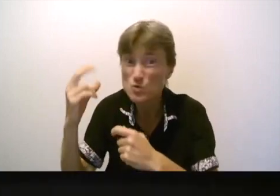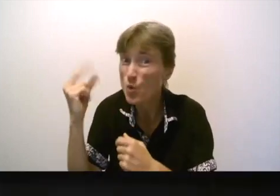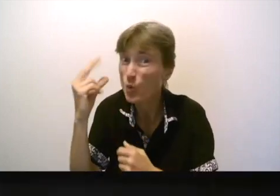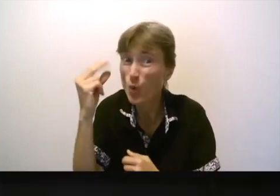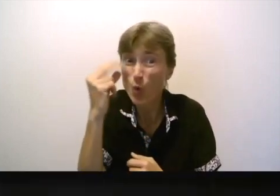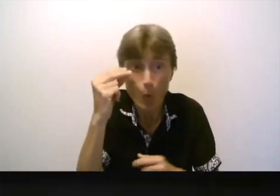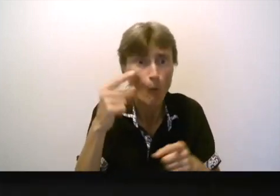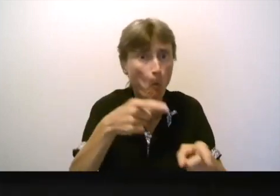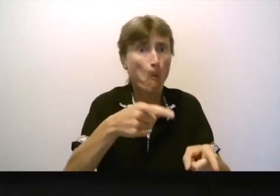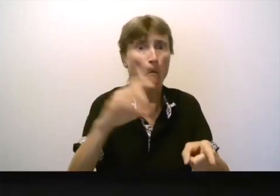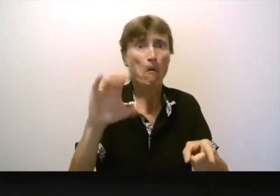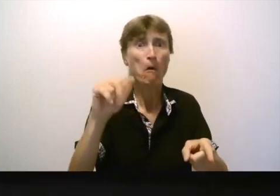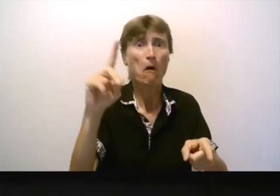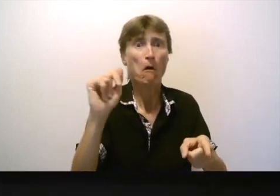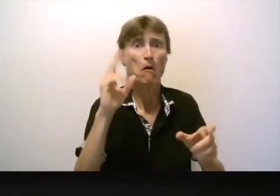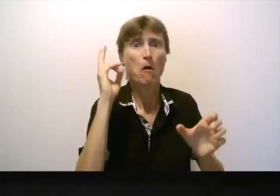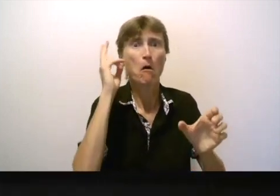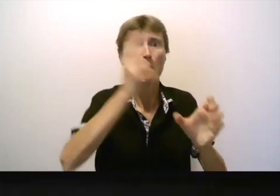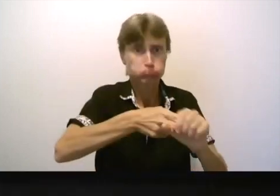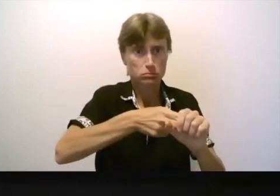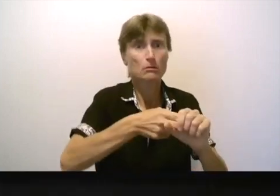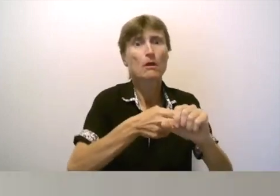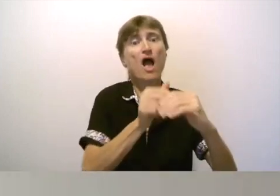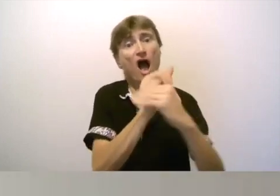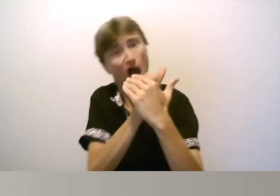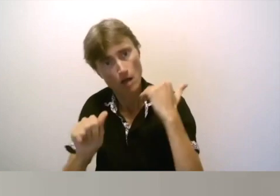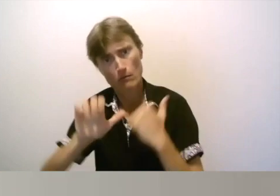basic income yyc so there you go uh it's on your dime